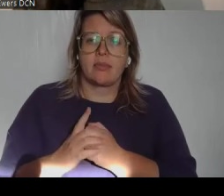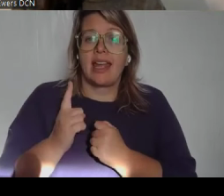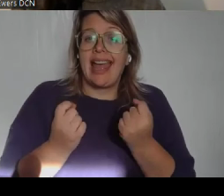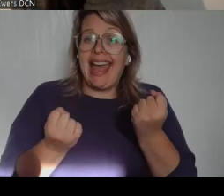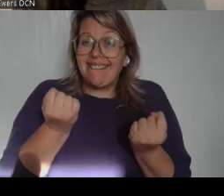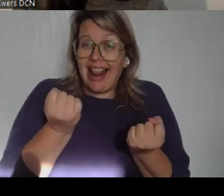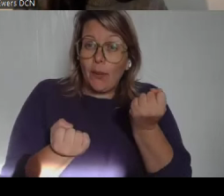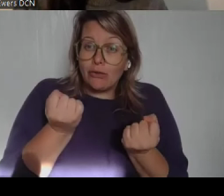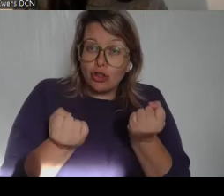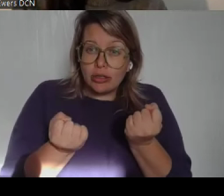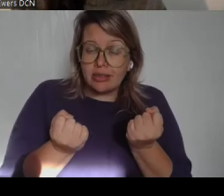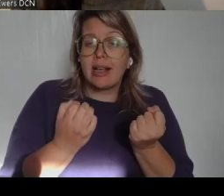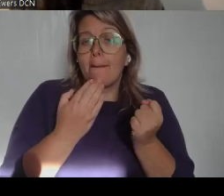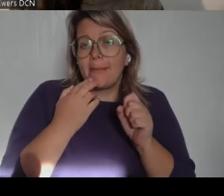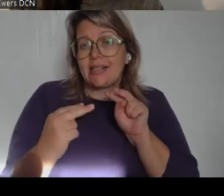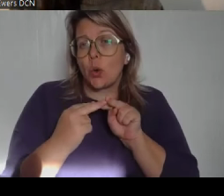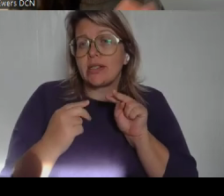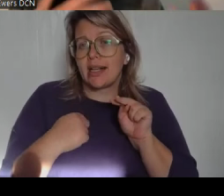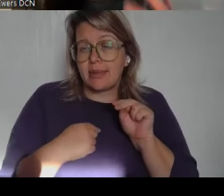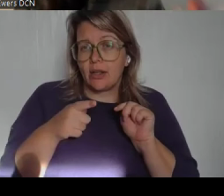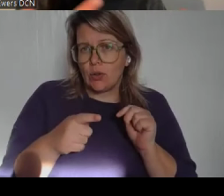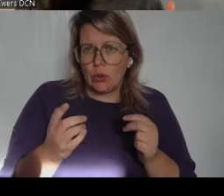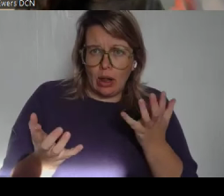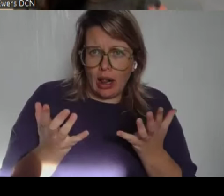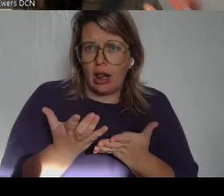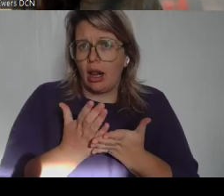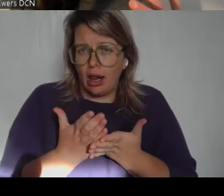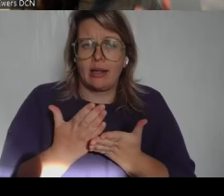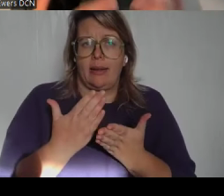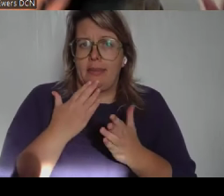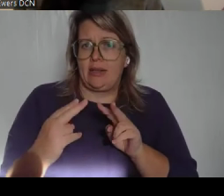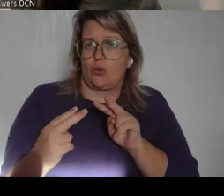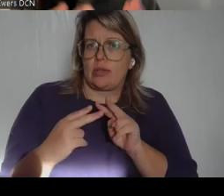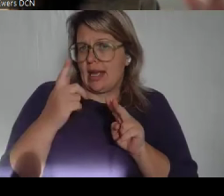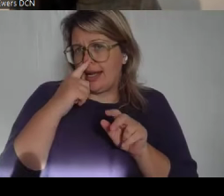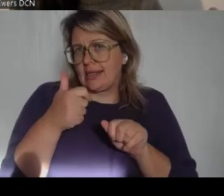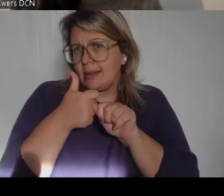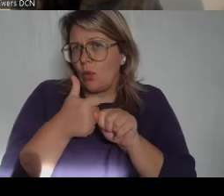please do get in touch with me if you would like some support on, what do the stats actually--